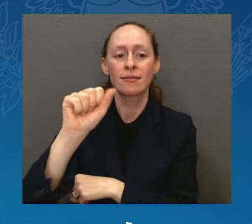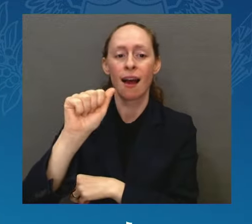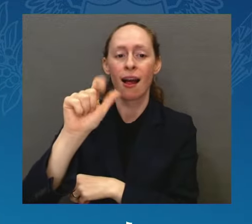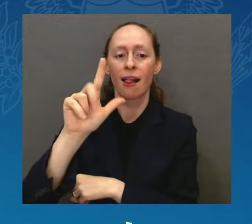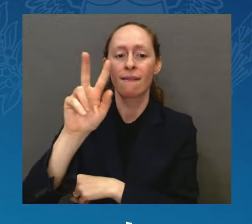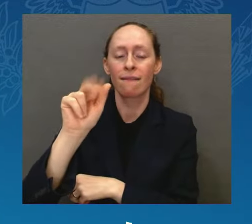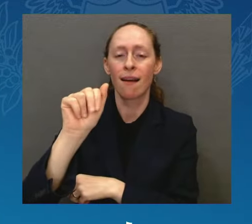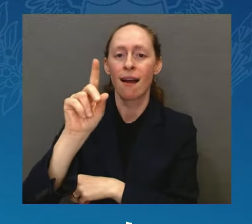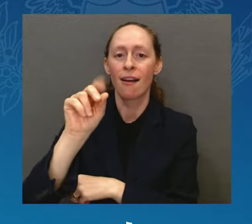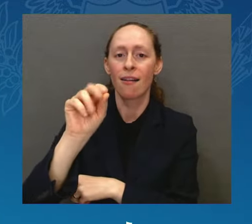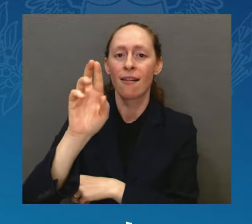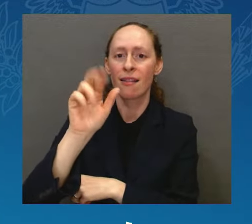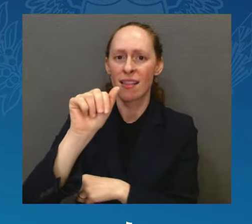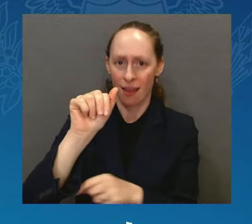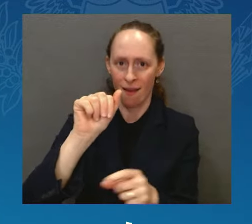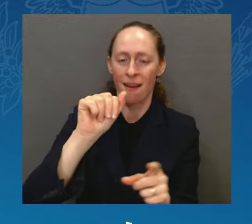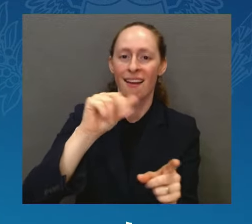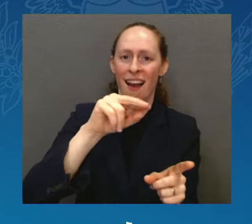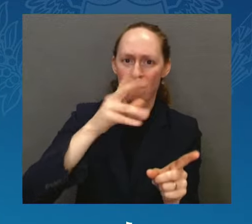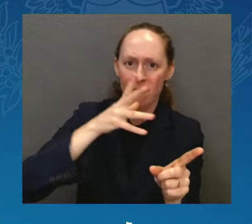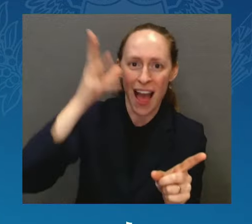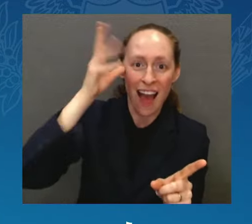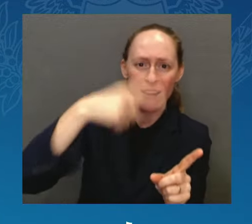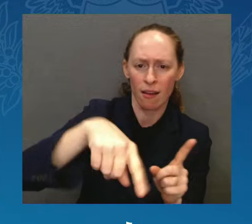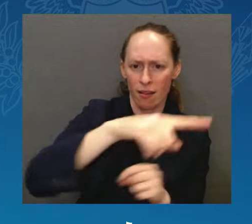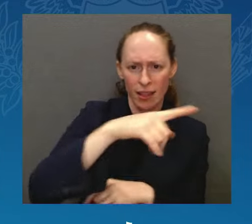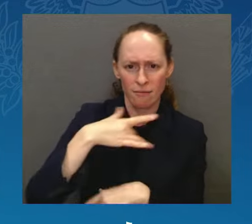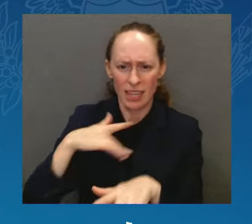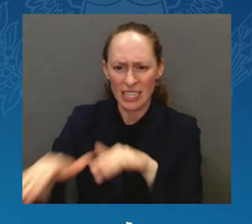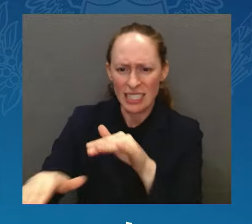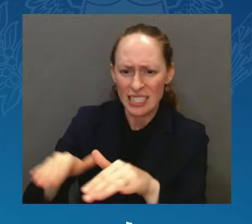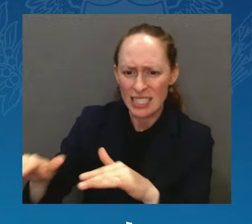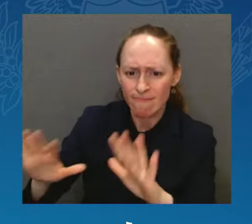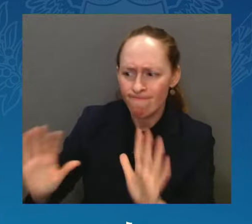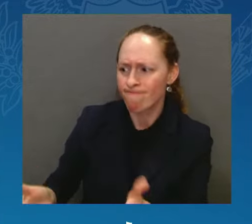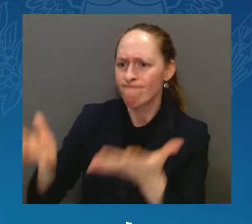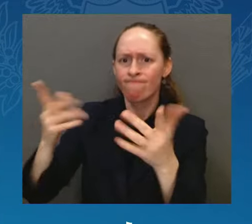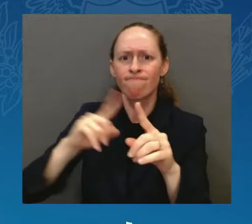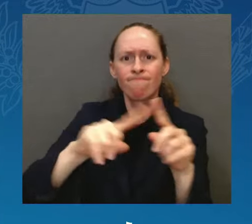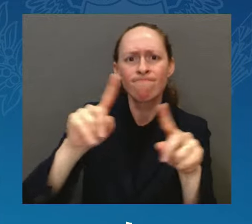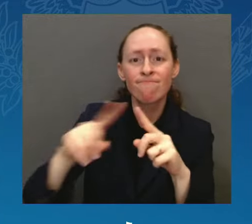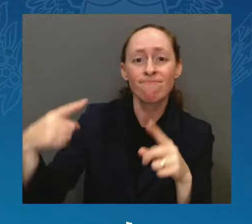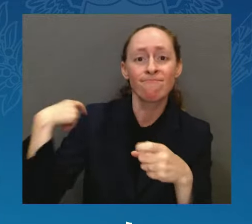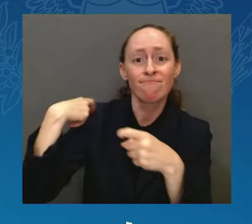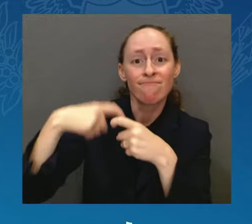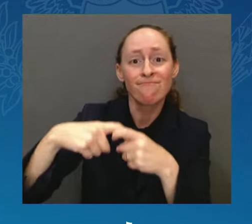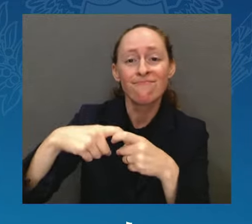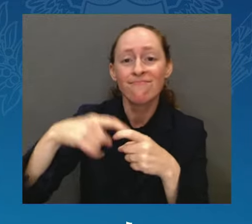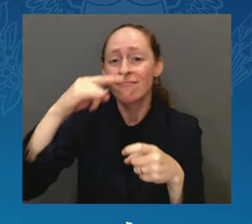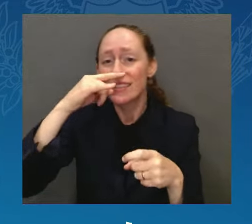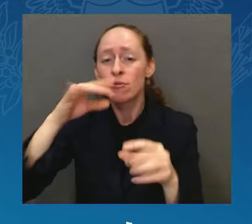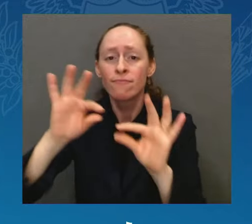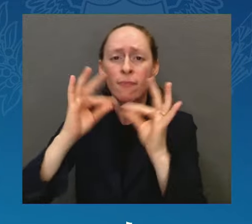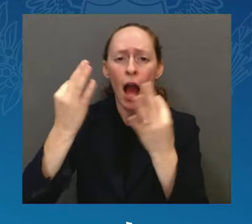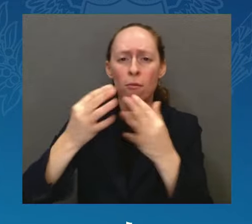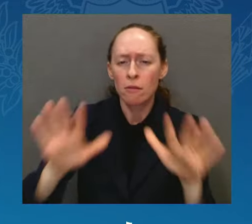of our Latino parents, how we can look into the world and wonder in which way we can insert ourselves